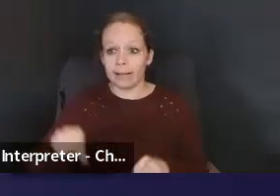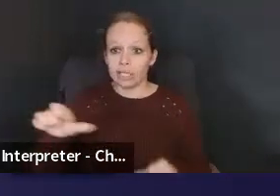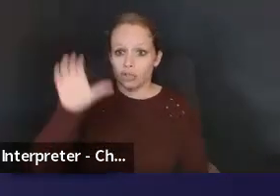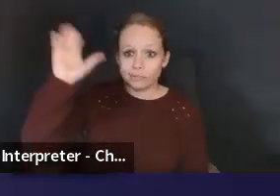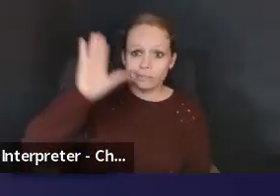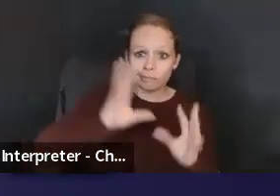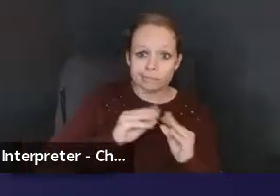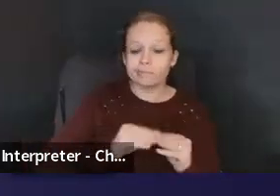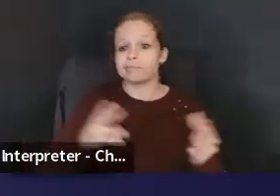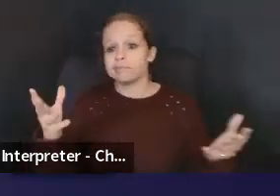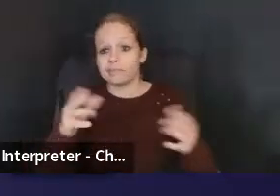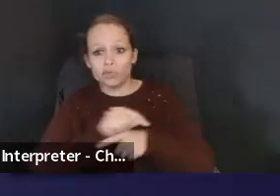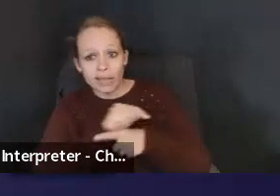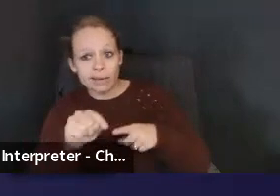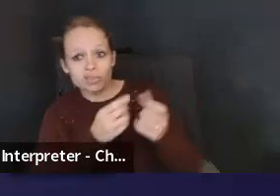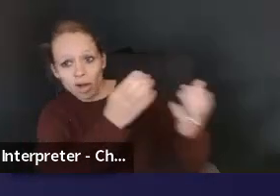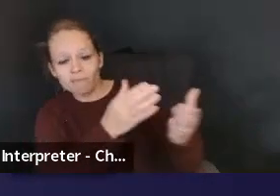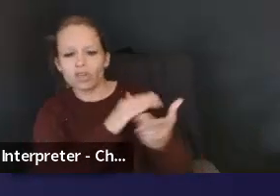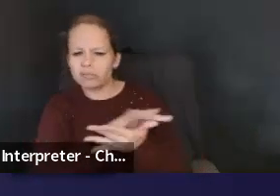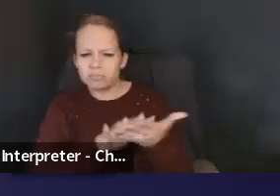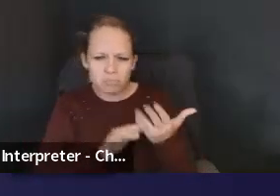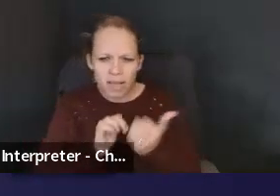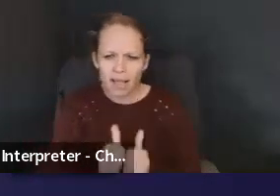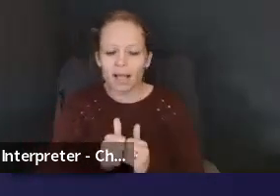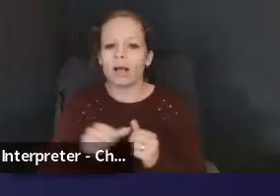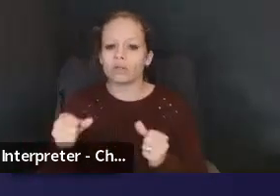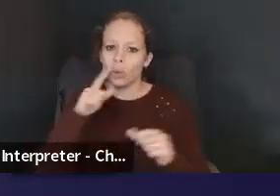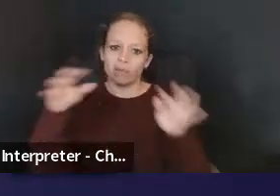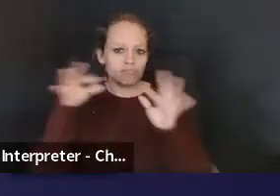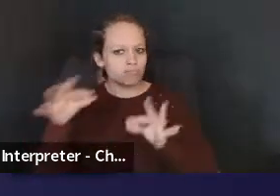Are you going do trainings? All the different ways that you will share the information with